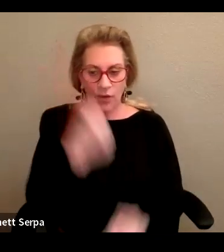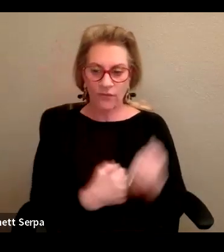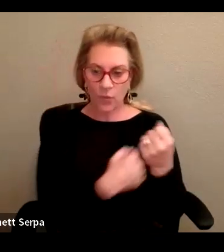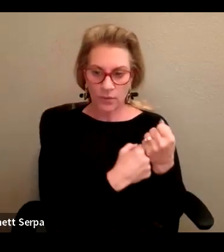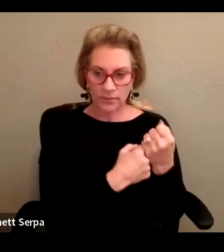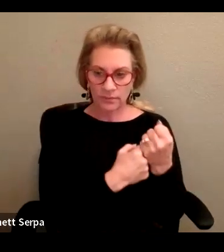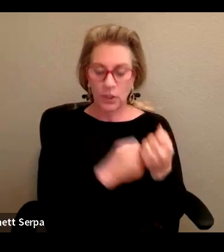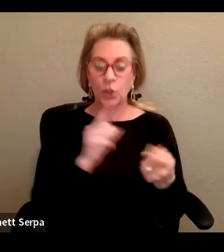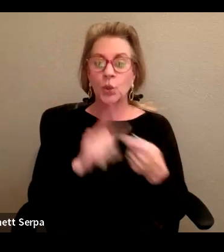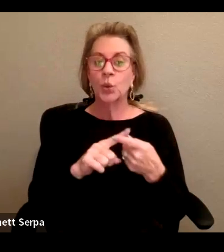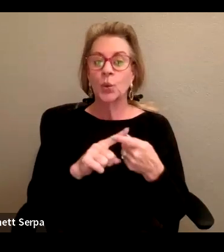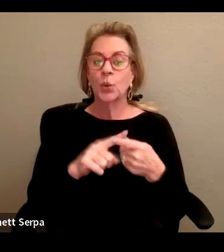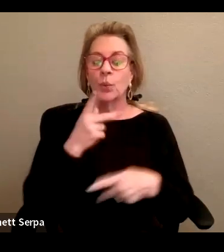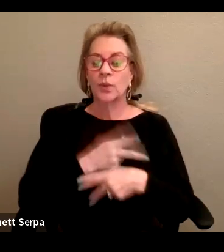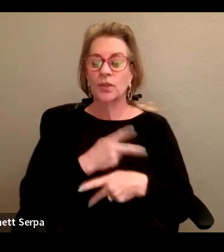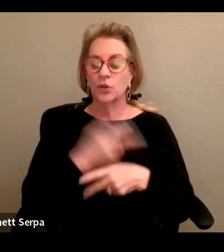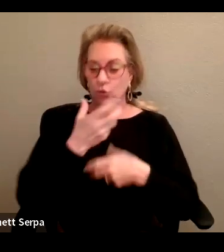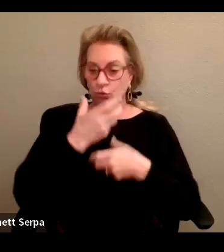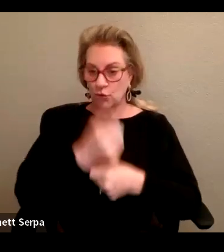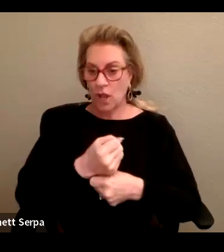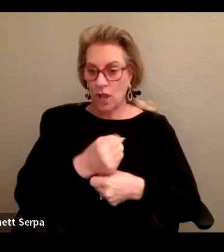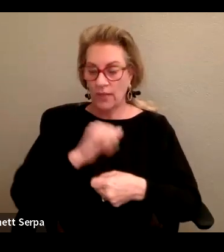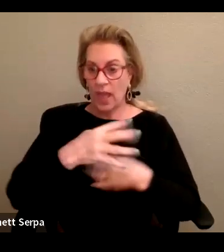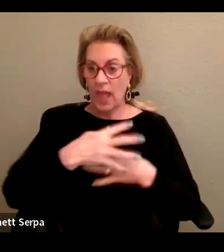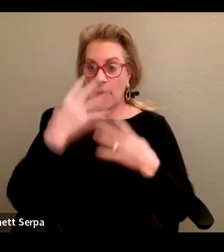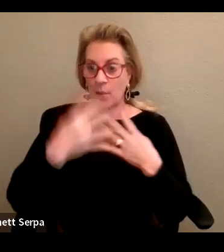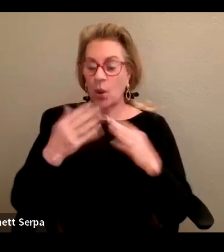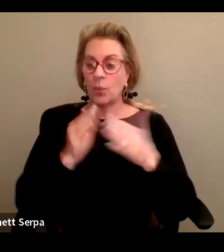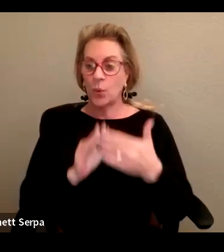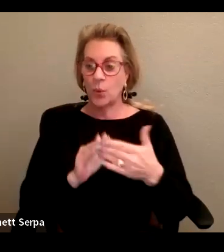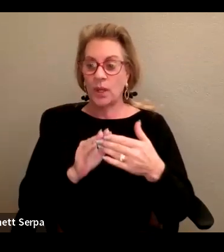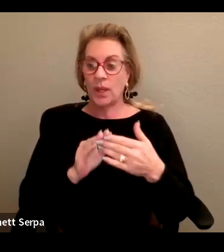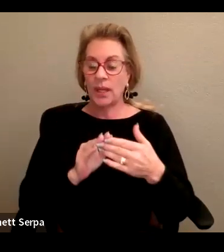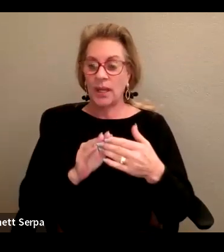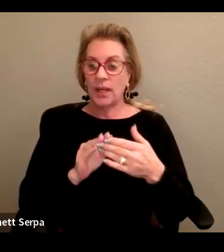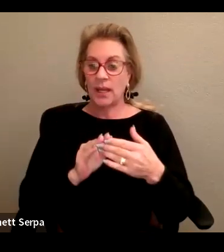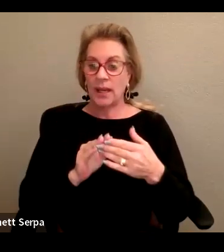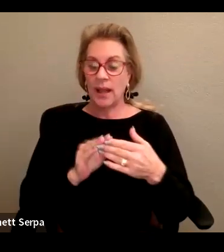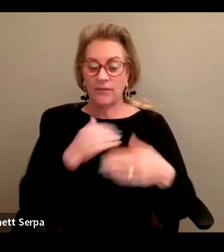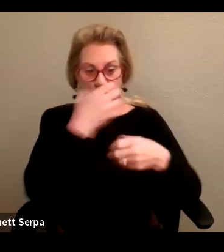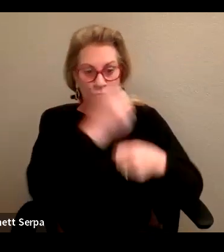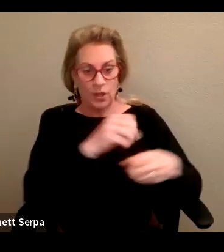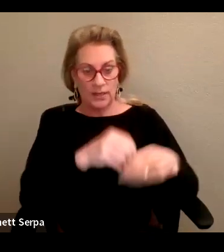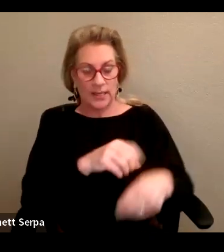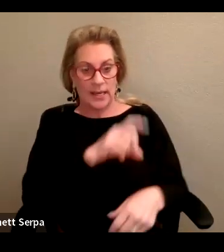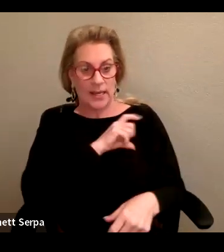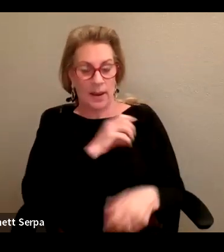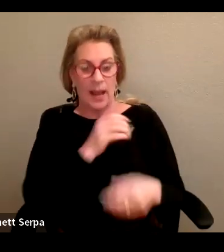to preserve the trust that immigrant communities instill in our law enforcement and public agencies